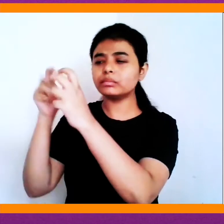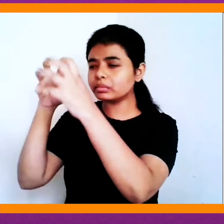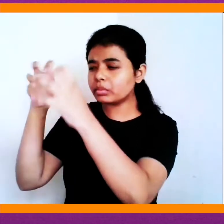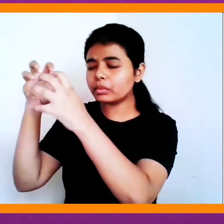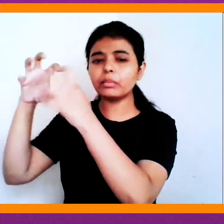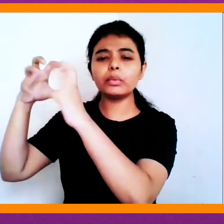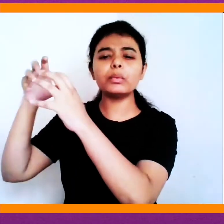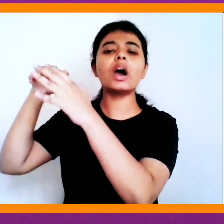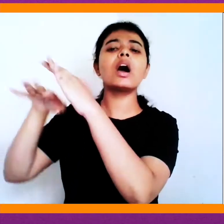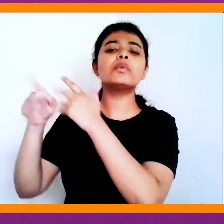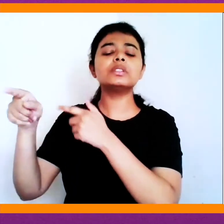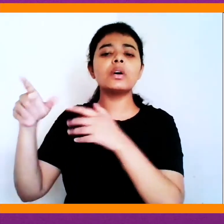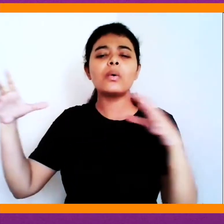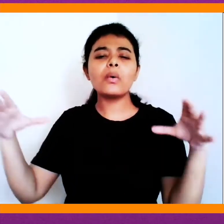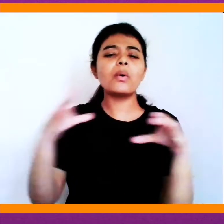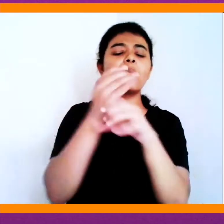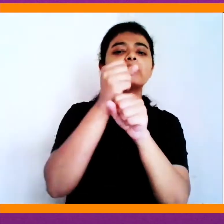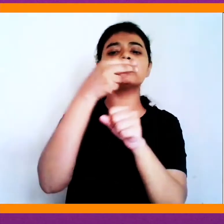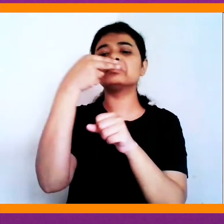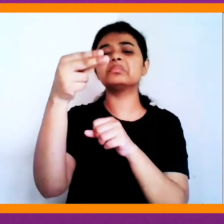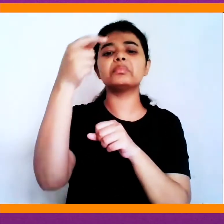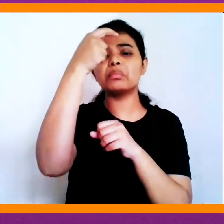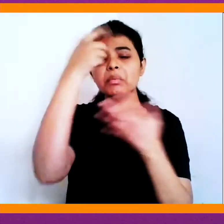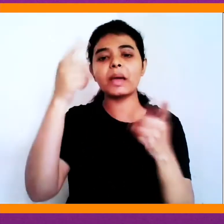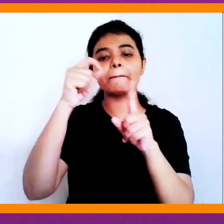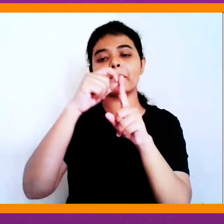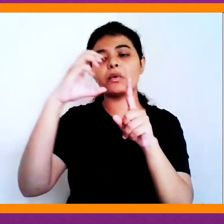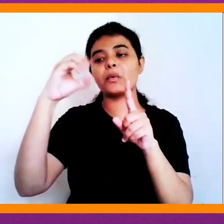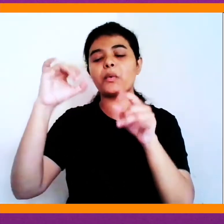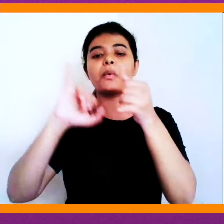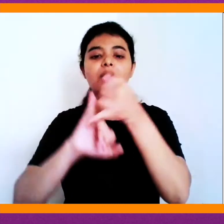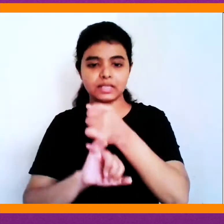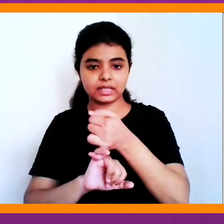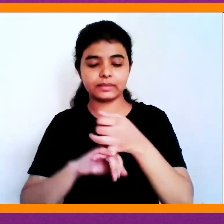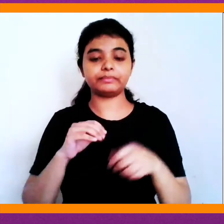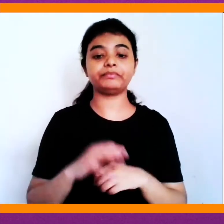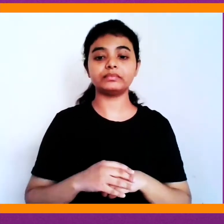immediately after the cycle all these together will cause a polycystic ovarian disease